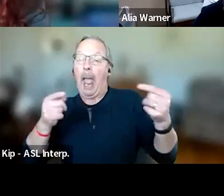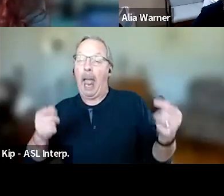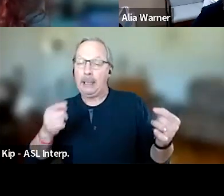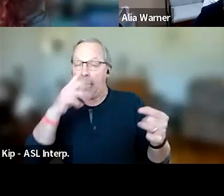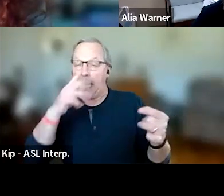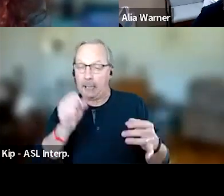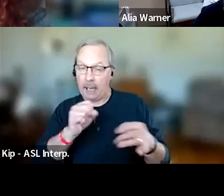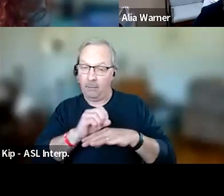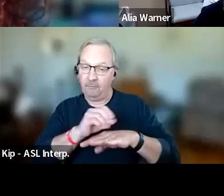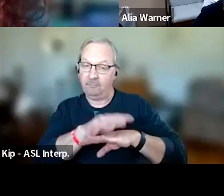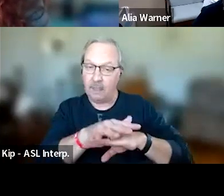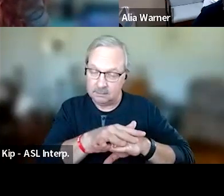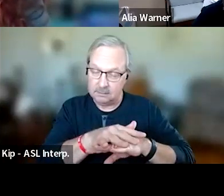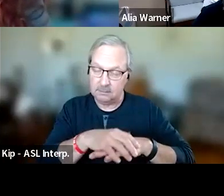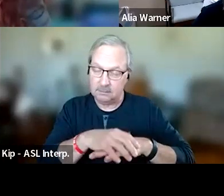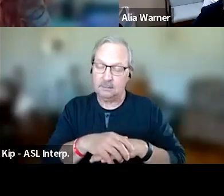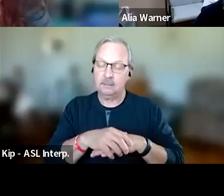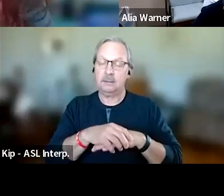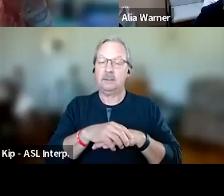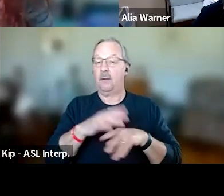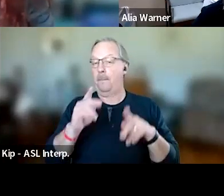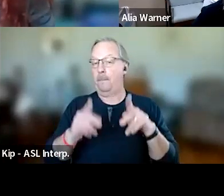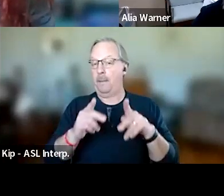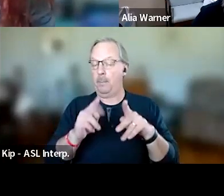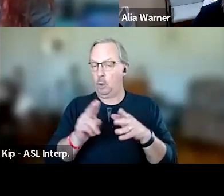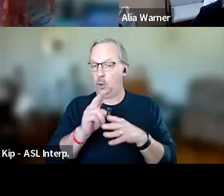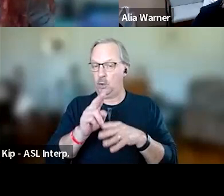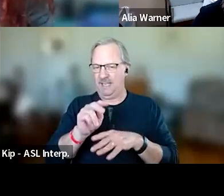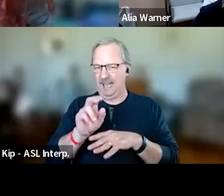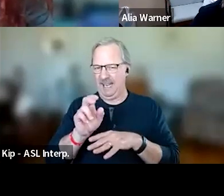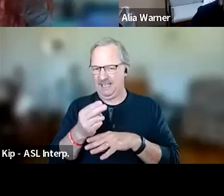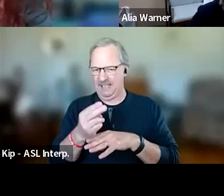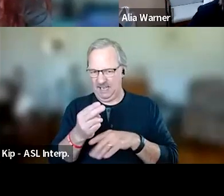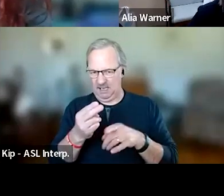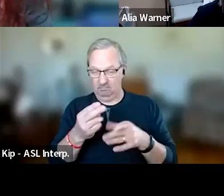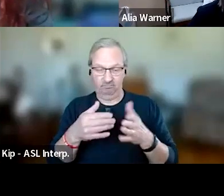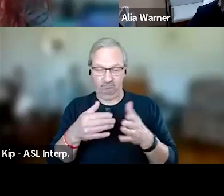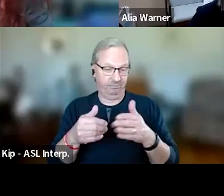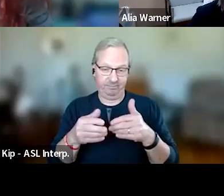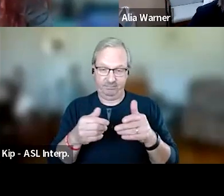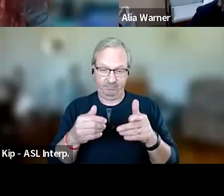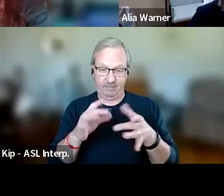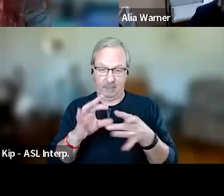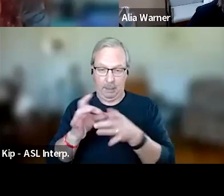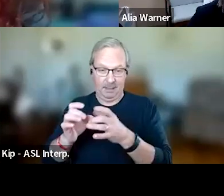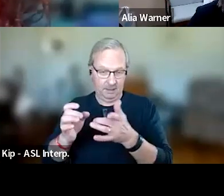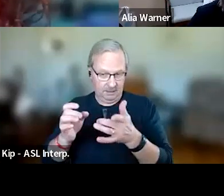So if people are going to use TCH regardless, combination is usually best.